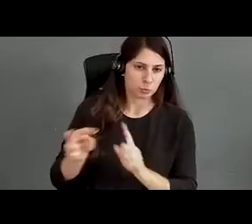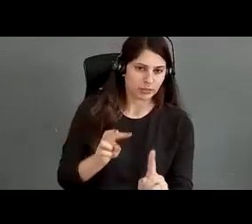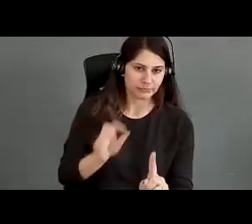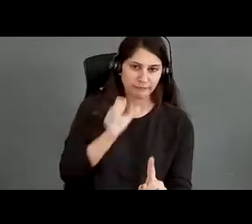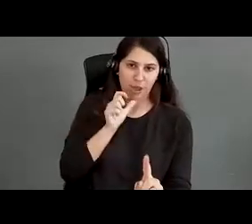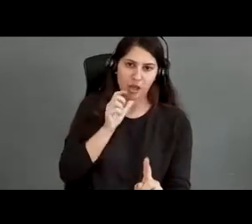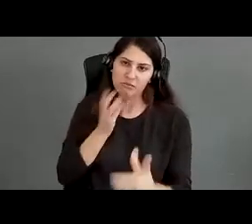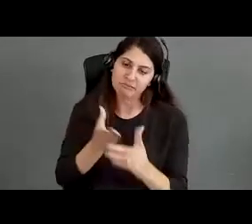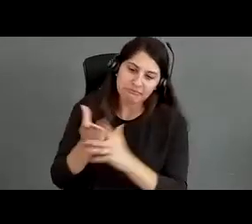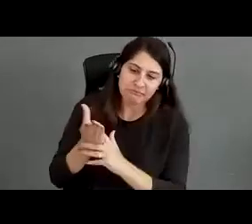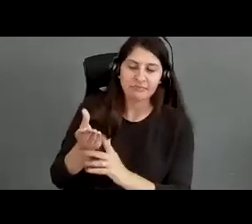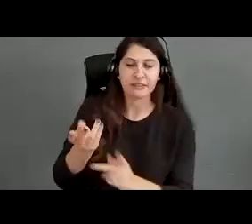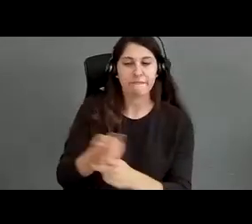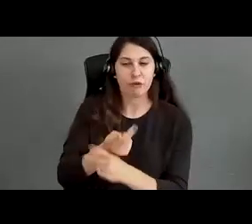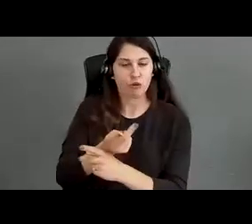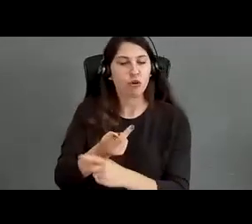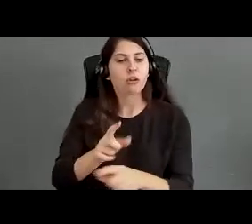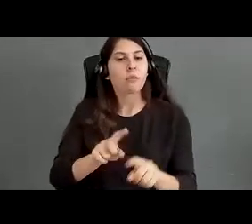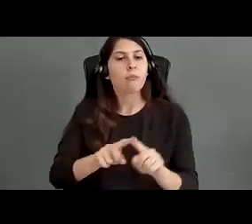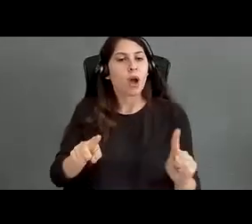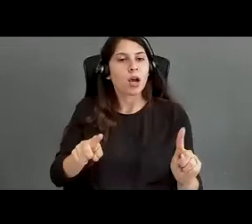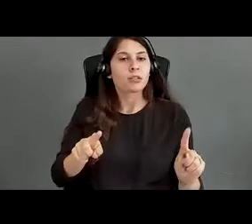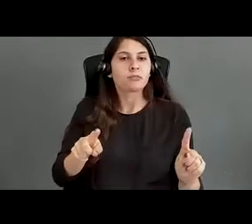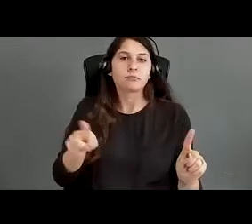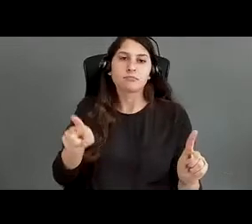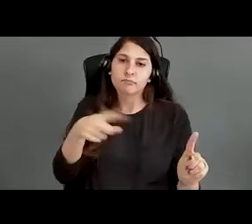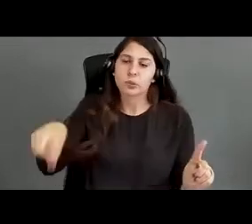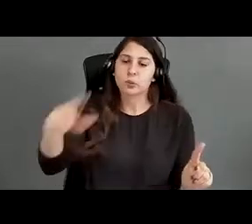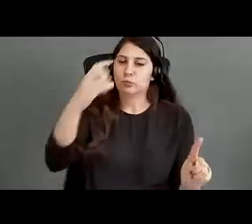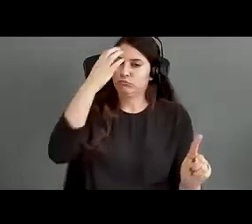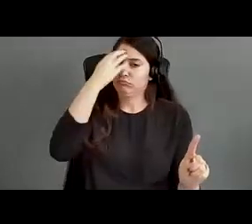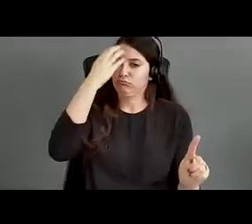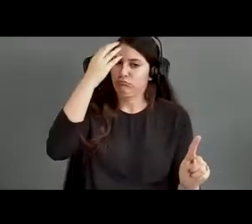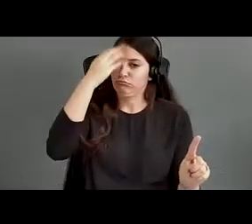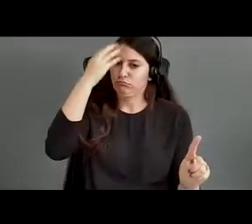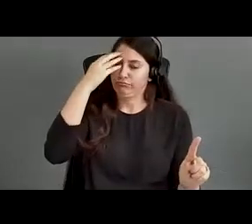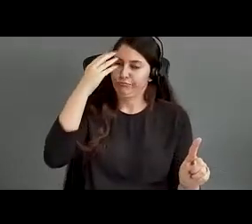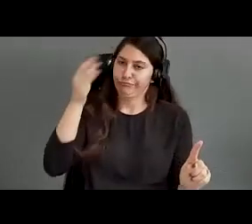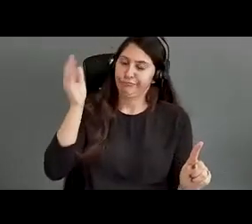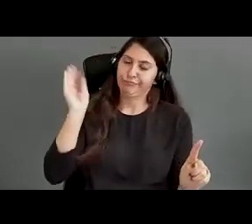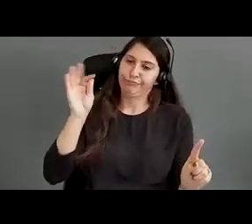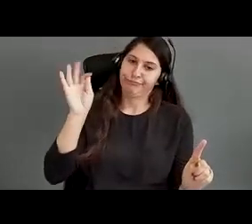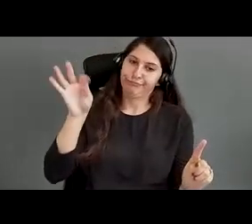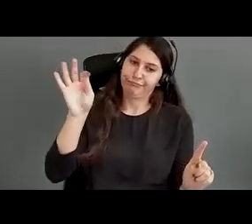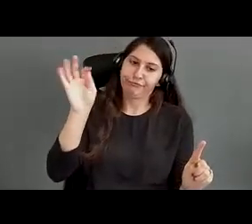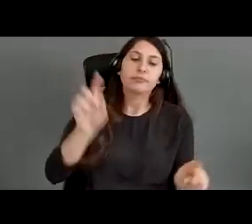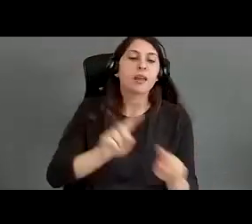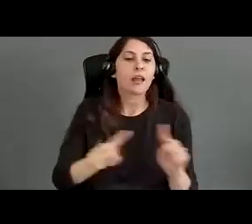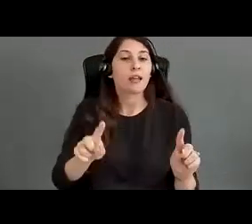and these are preaching to the choir for you guys so I'm not gonna spend any time on these because I'm mindful of the time.